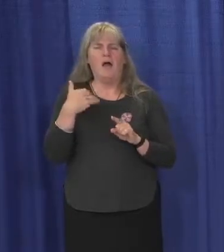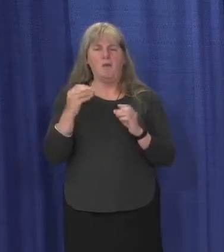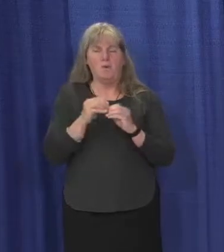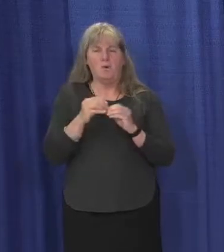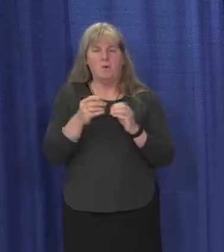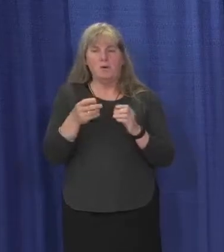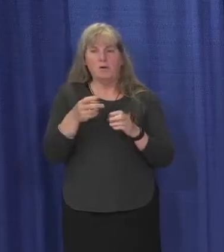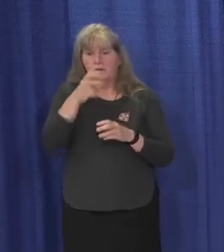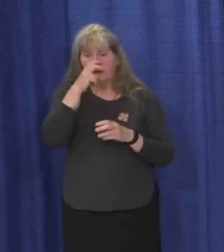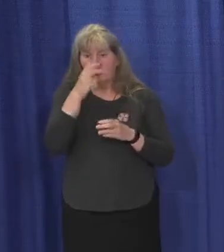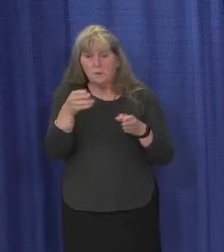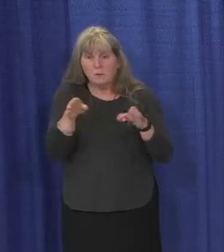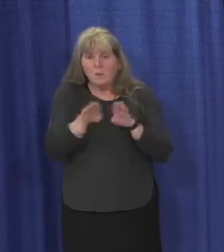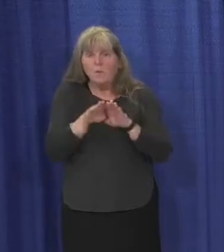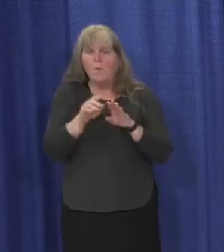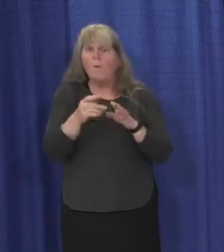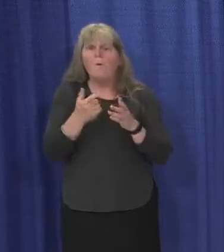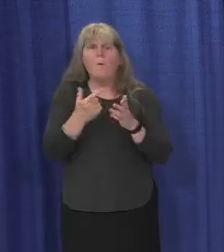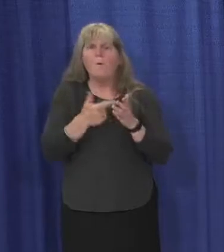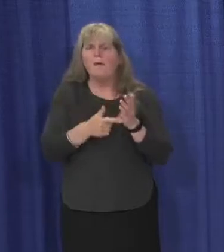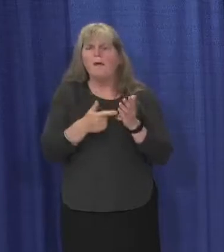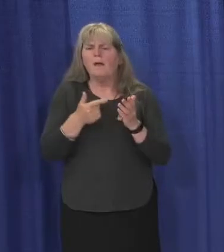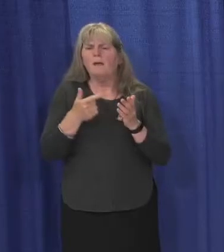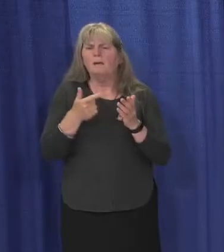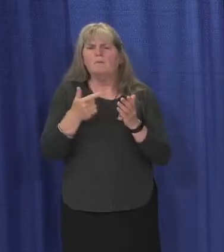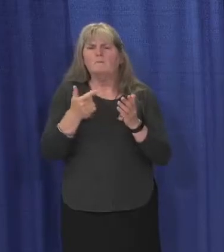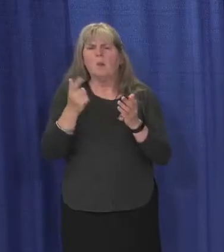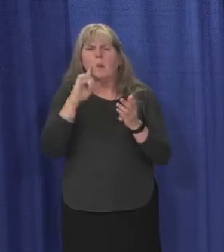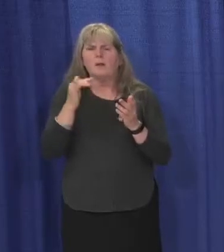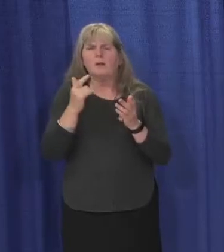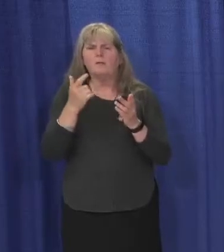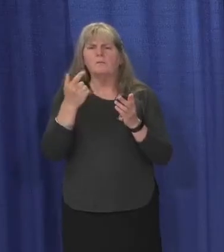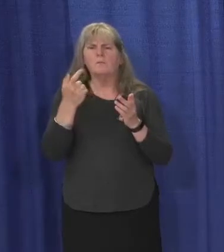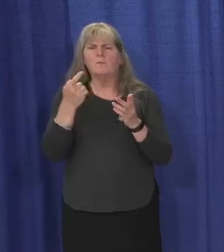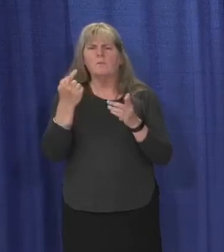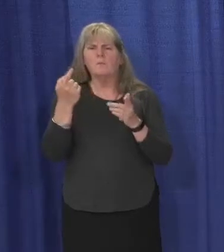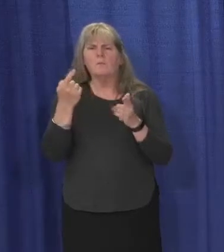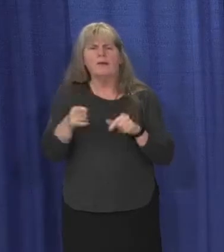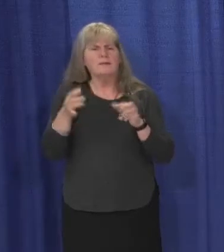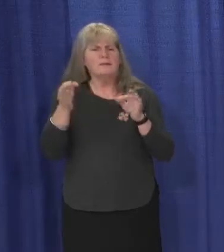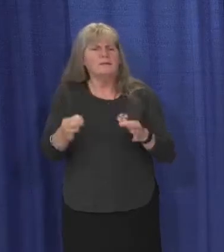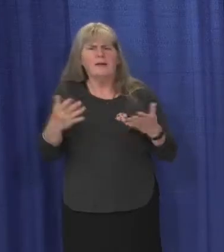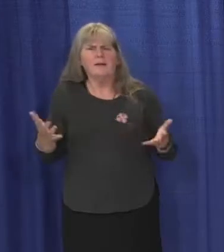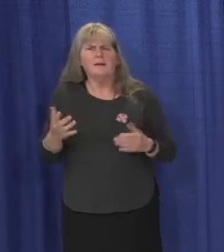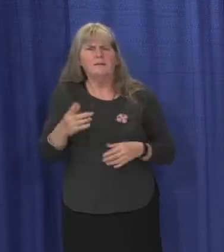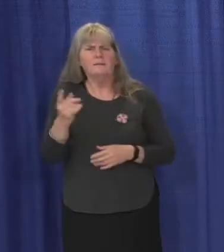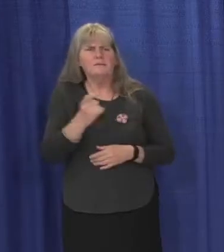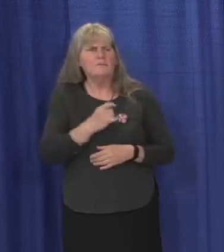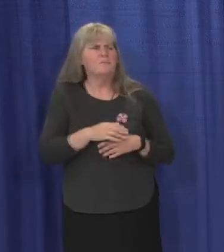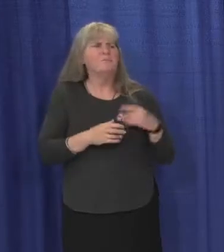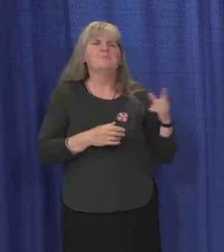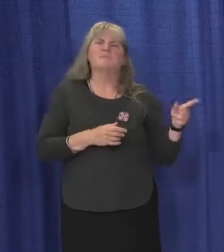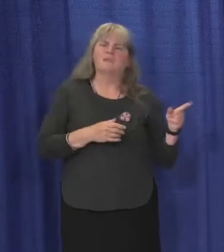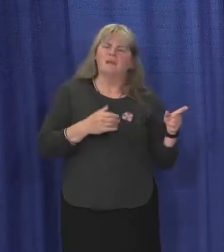respond the way you hope?